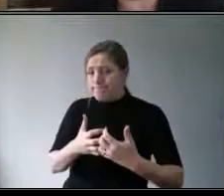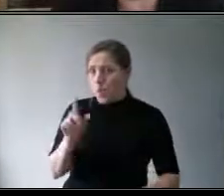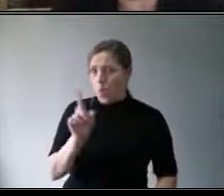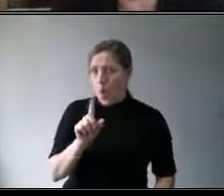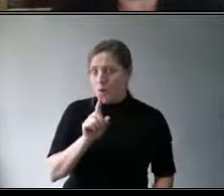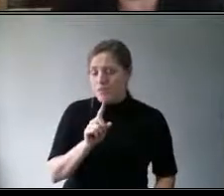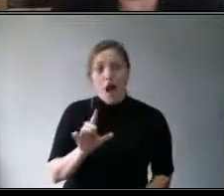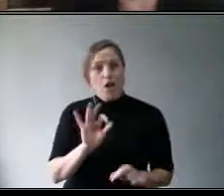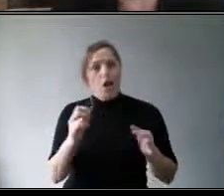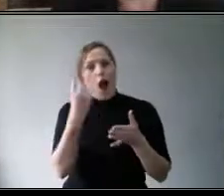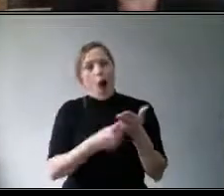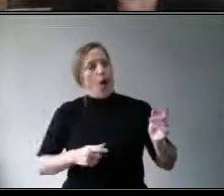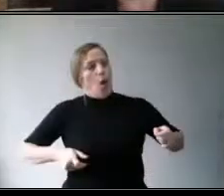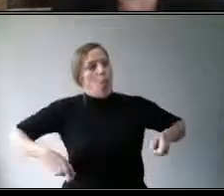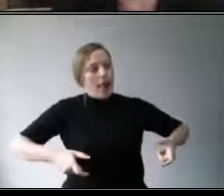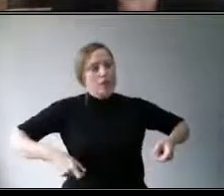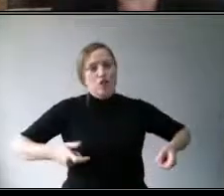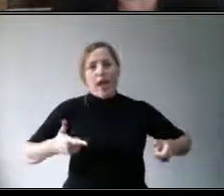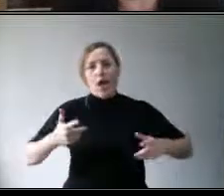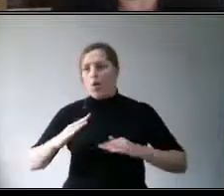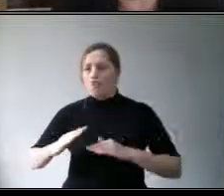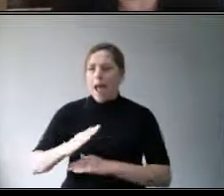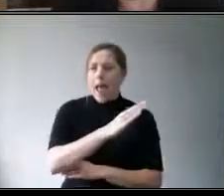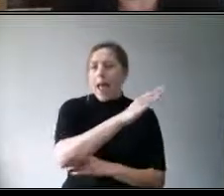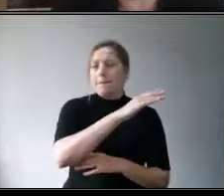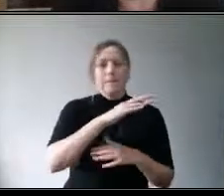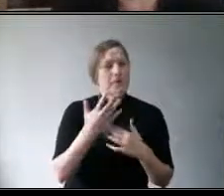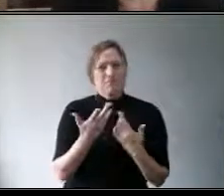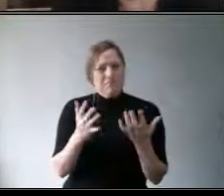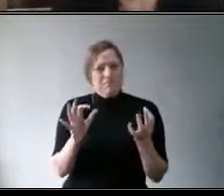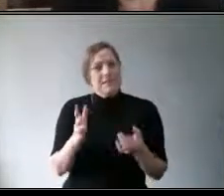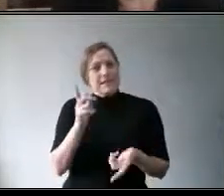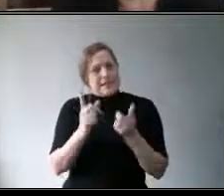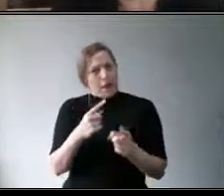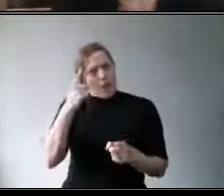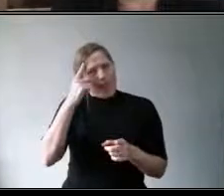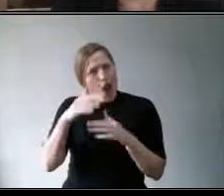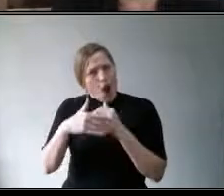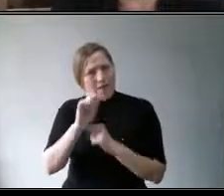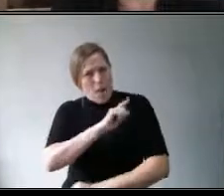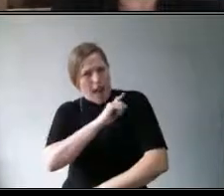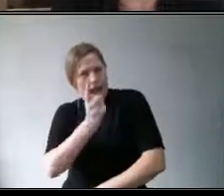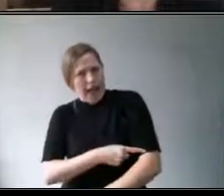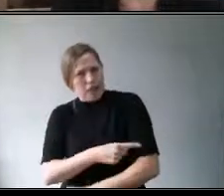it's about how long your day is your energy levels and all that sort of stuff so really think about